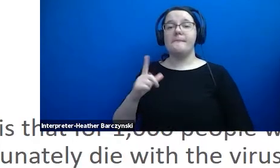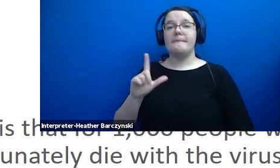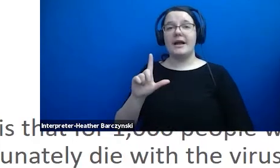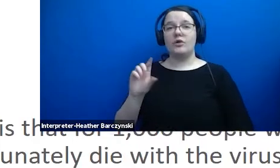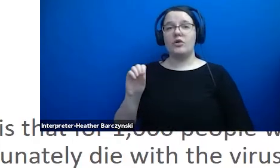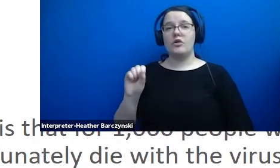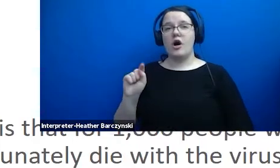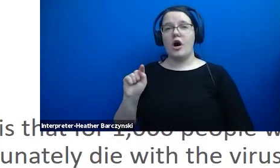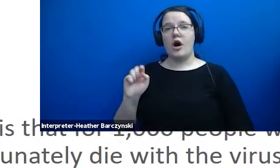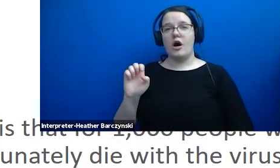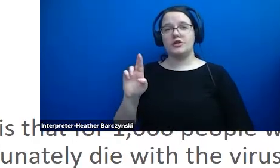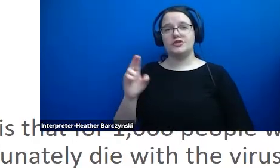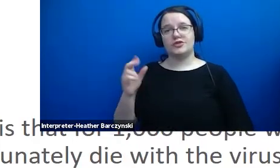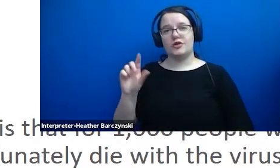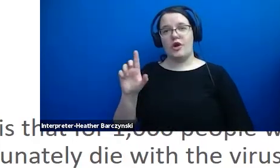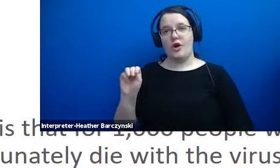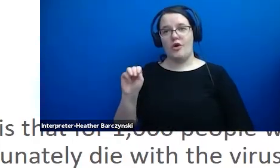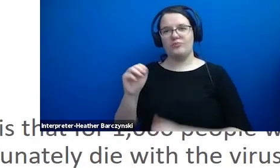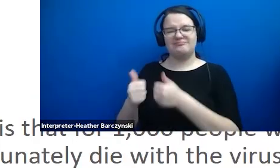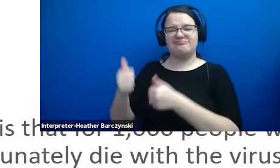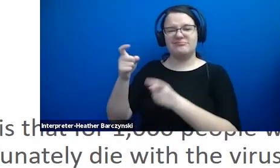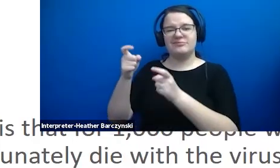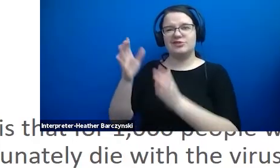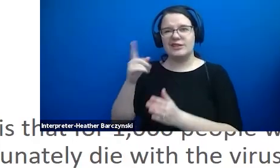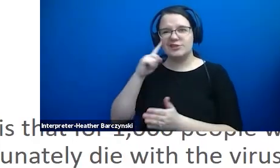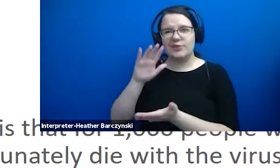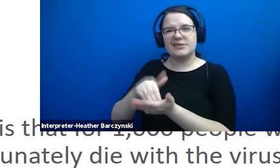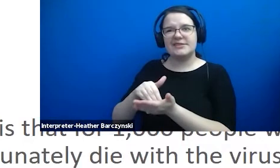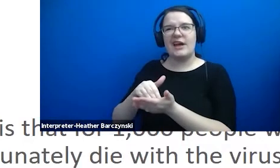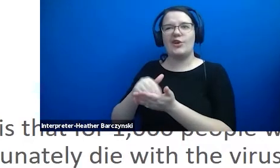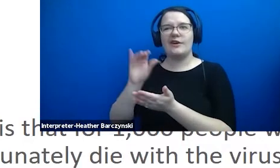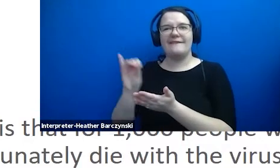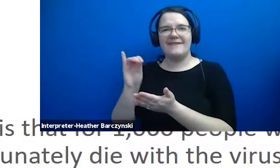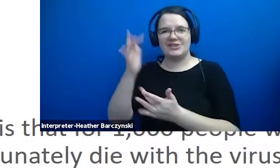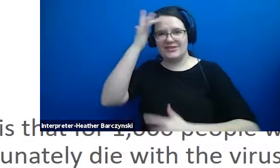university of minnesota said that he reviewed the uk report and was absolutely convinced the